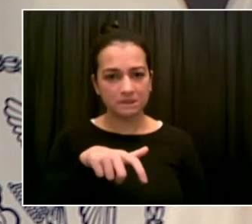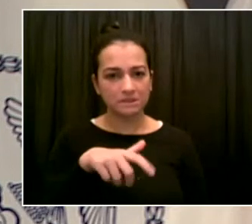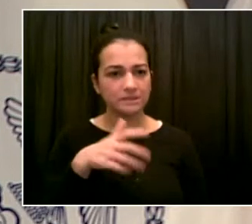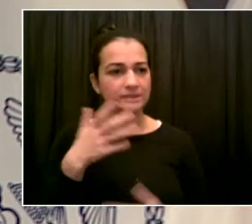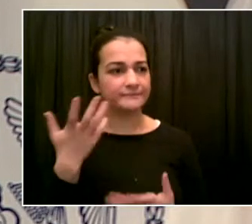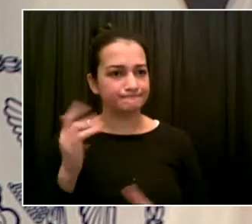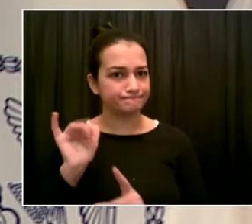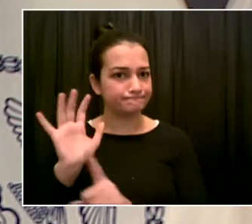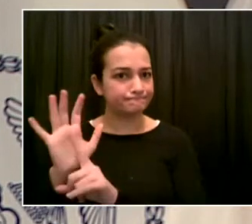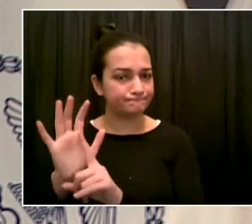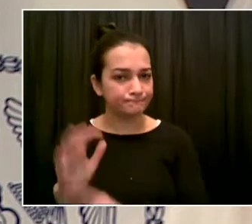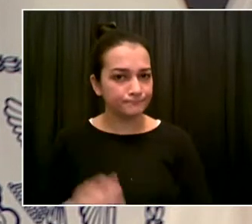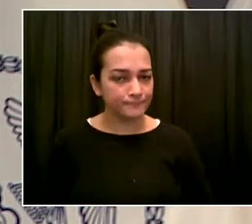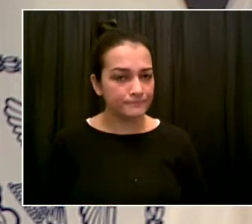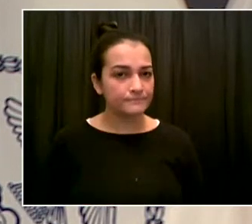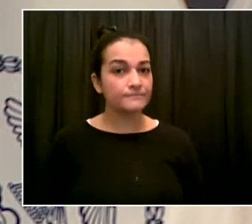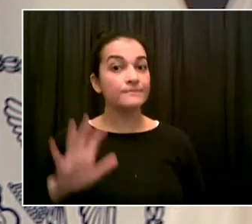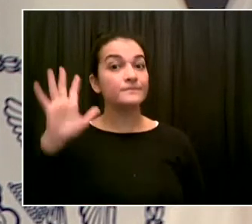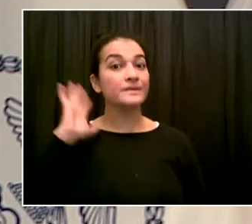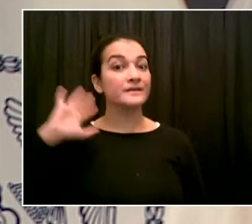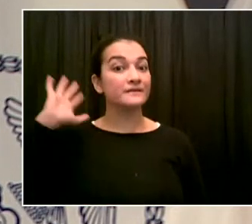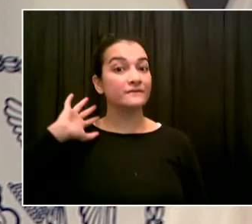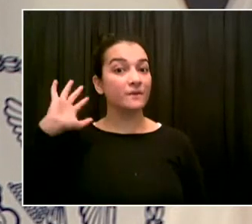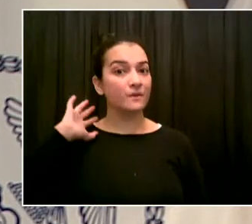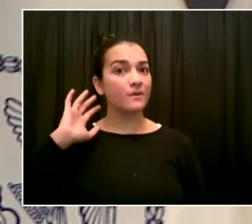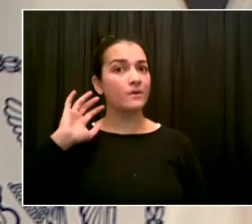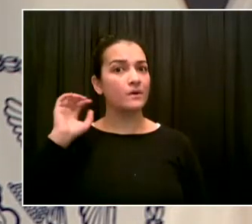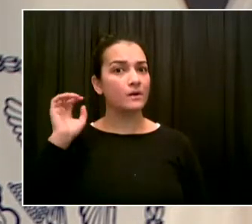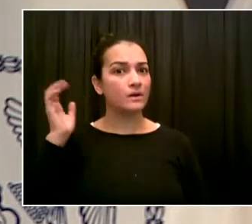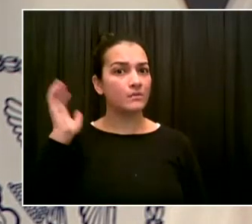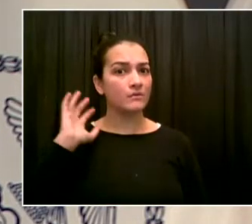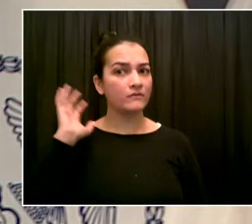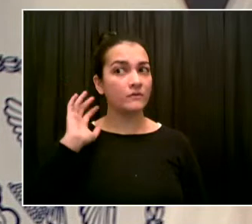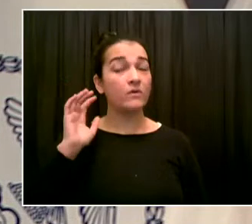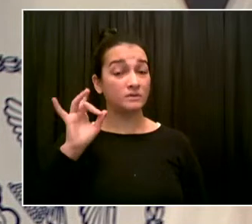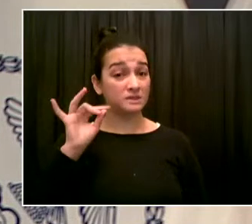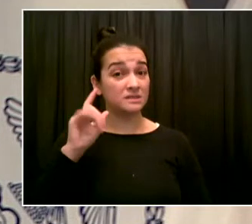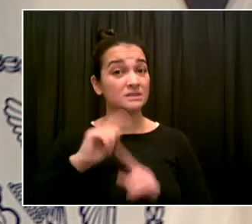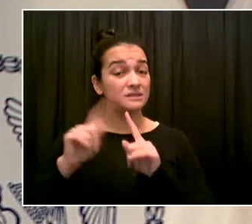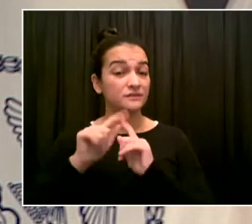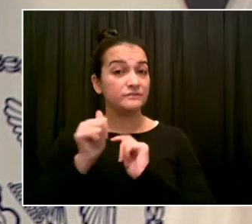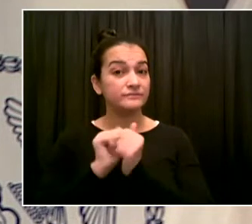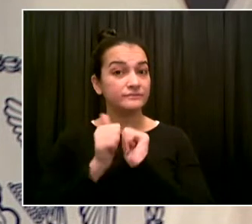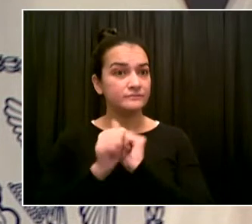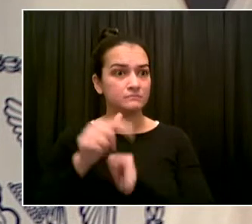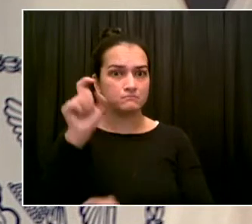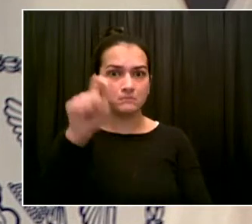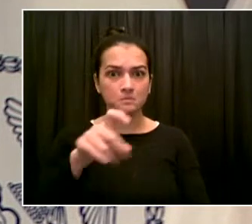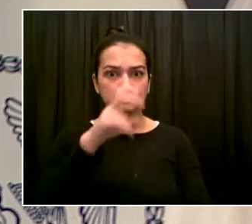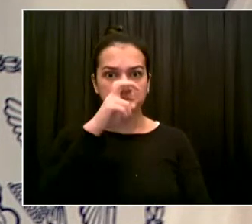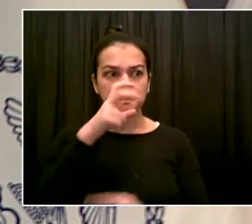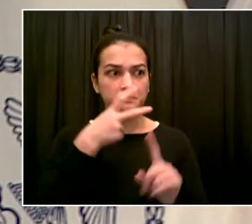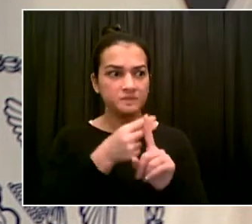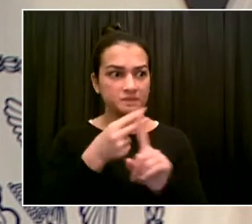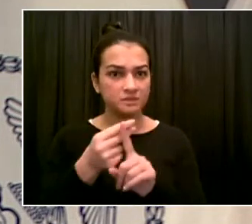HELD AT THE COMPLEX ON NOVEMBER 5, ATHLESET HAD TO BE VACCINATED PER THE CITY